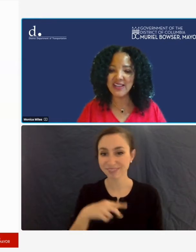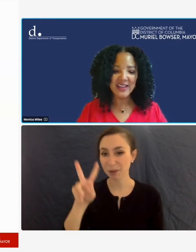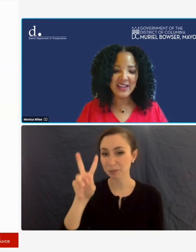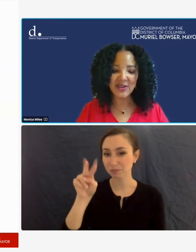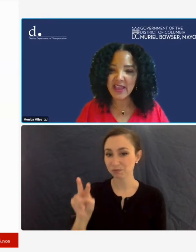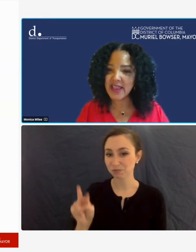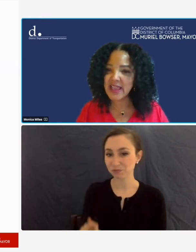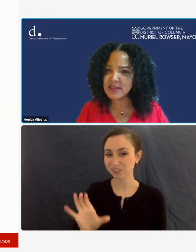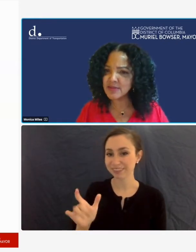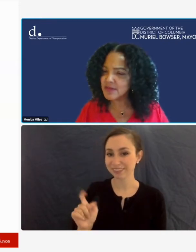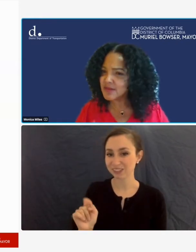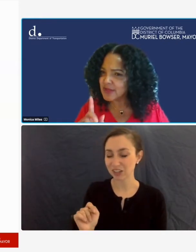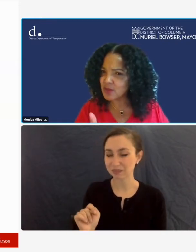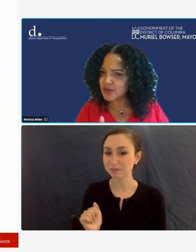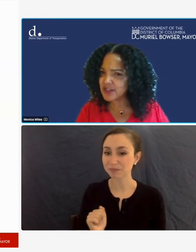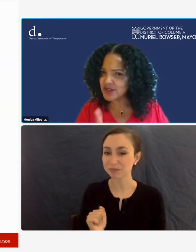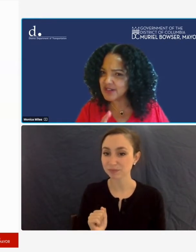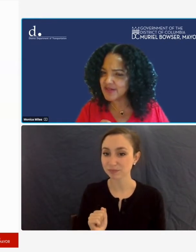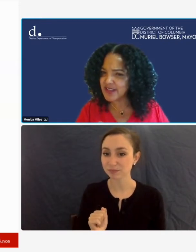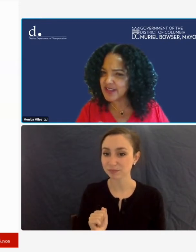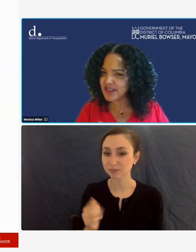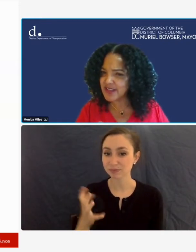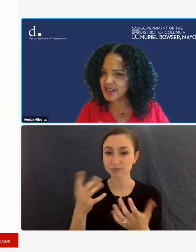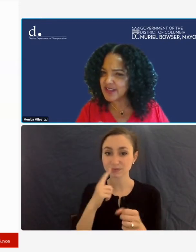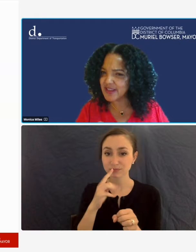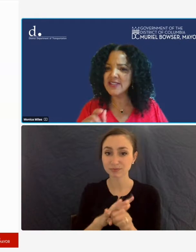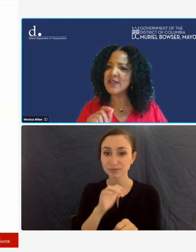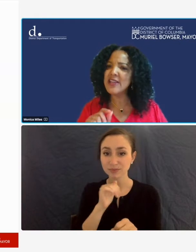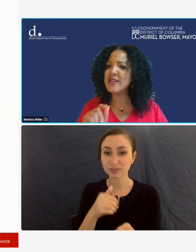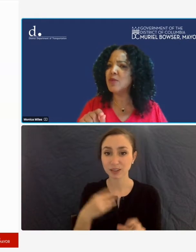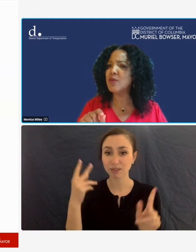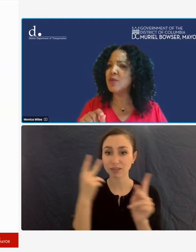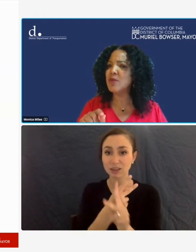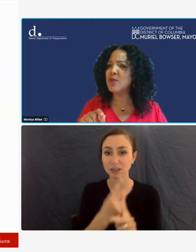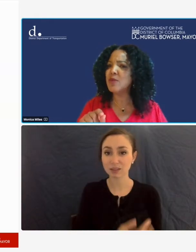okay and i want to make sure i didn't have a calculation error so in inmar can you can you